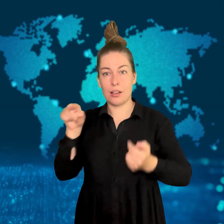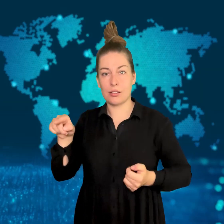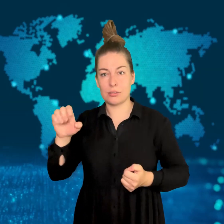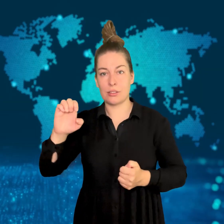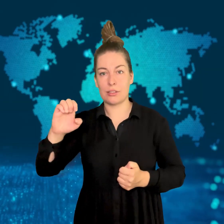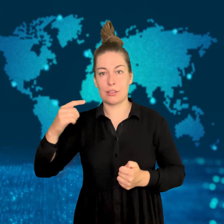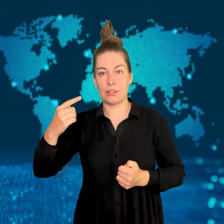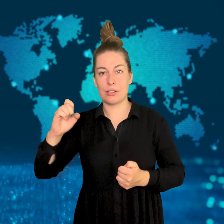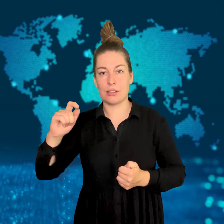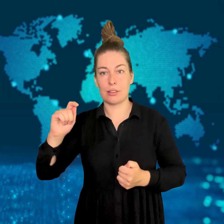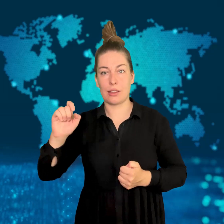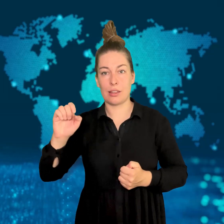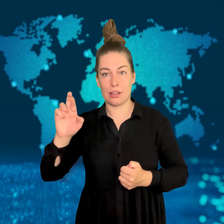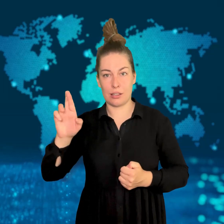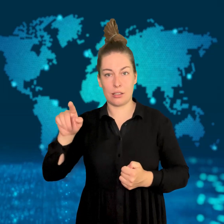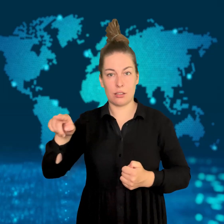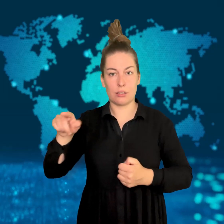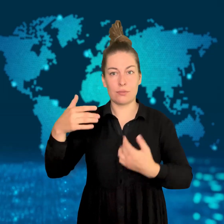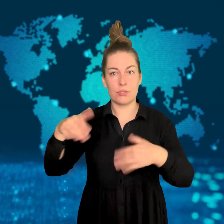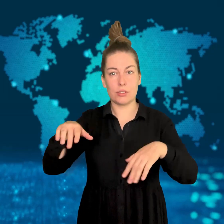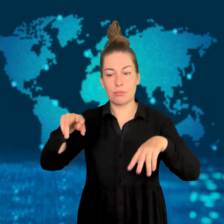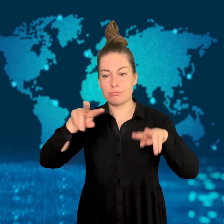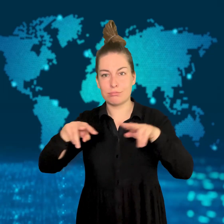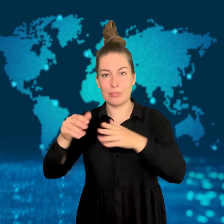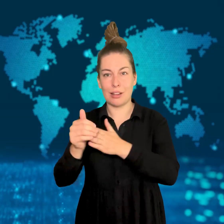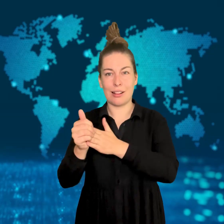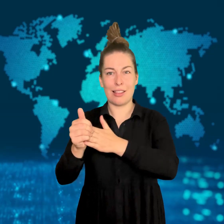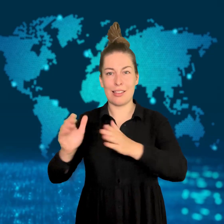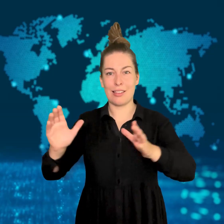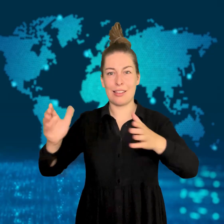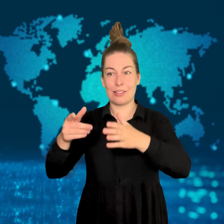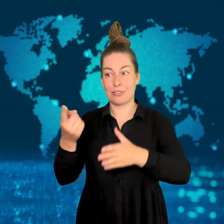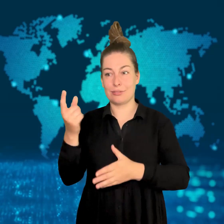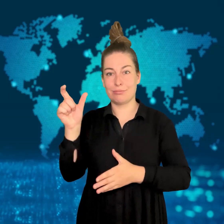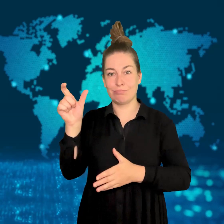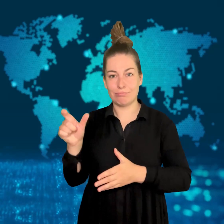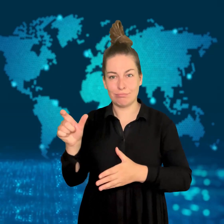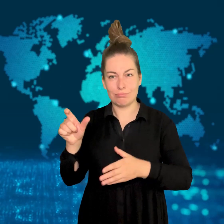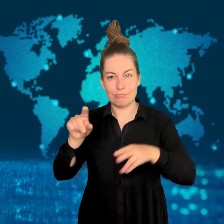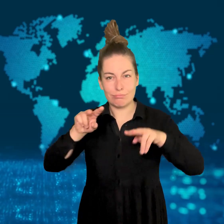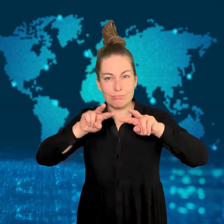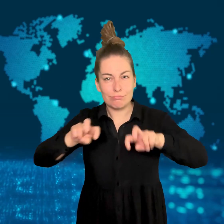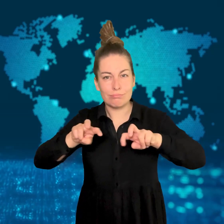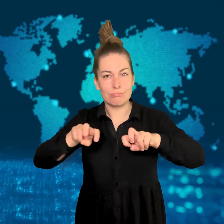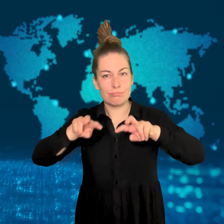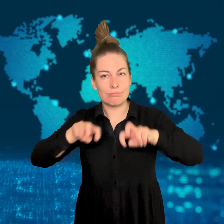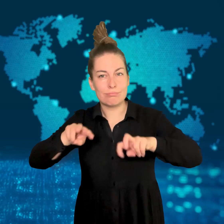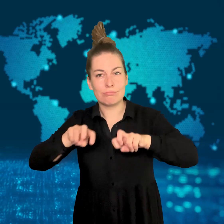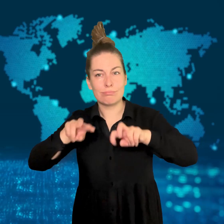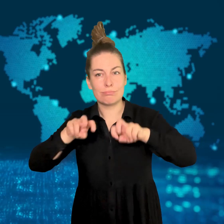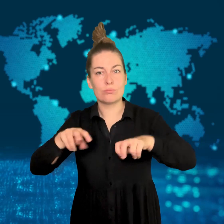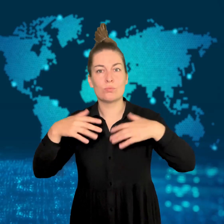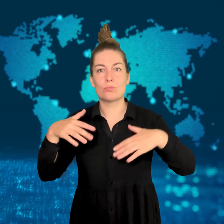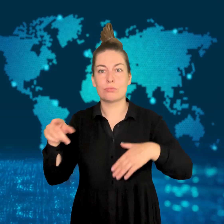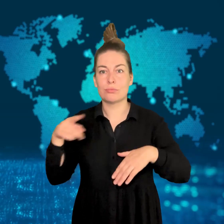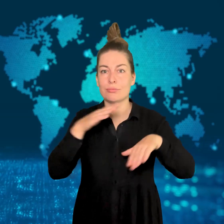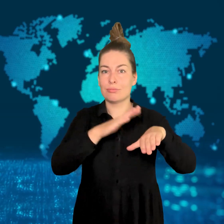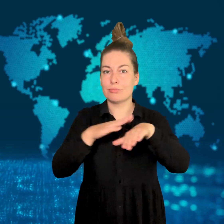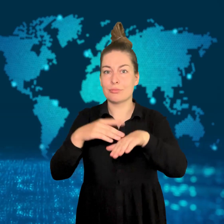Martin Siegert, a professor of geosciences at University of Exeter,